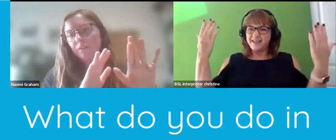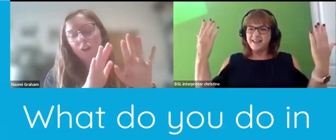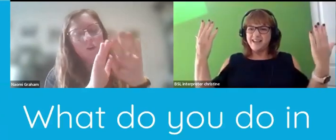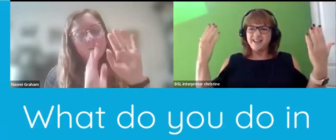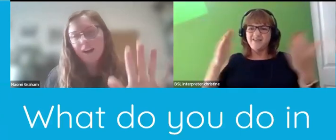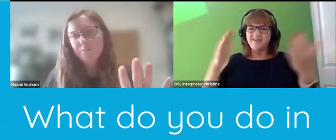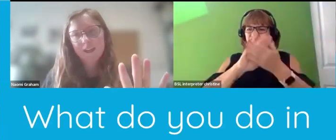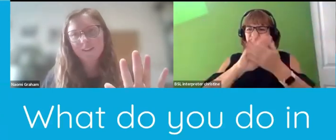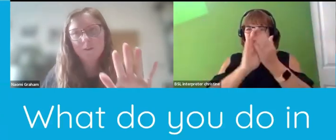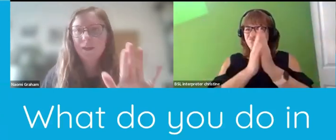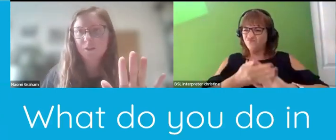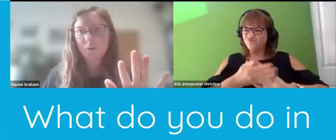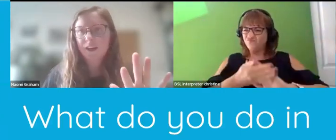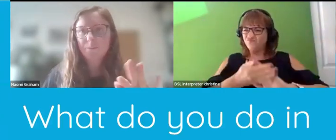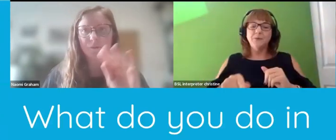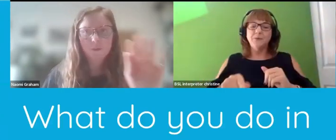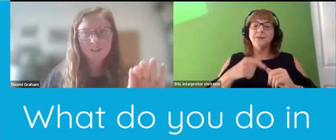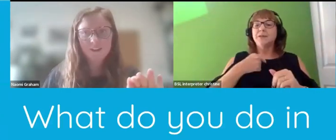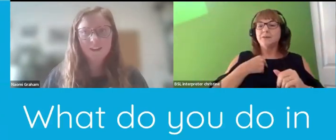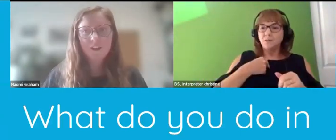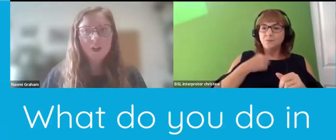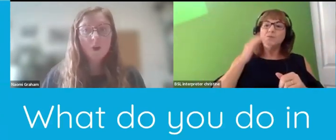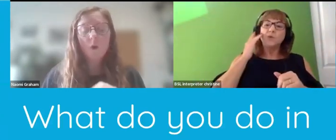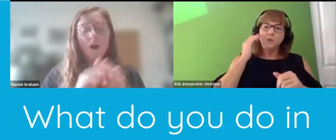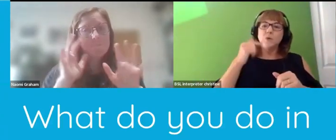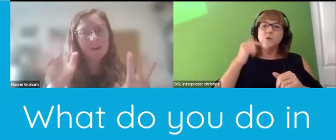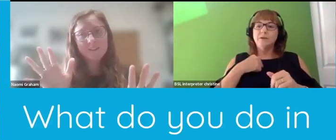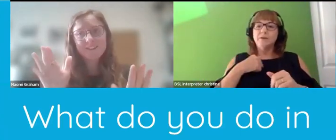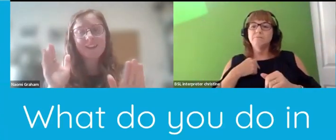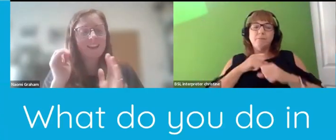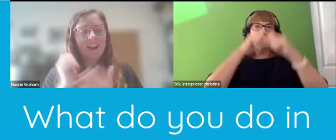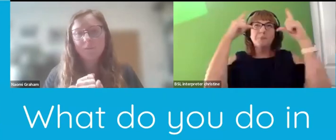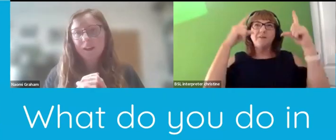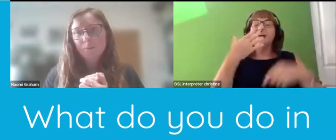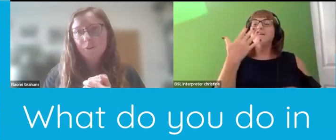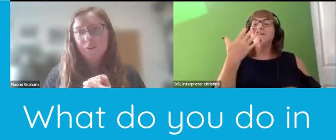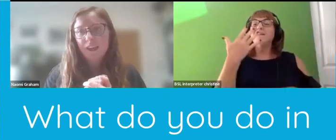you know, five minutes of peace and quiet before I start, or I must sit and have my cup of coffee,